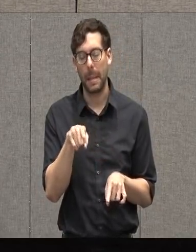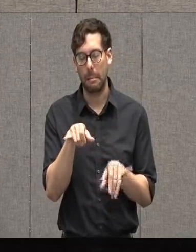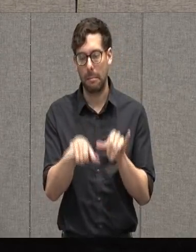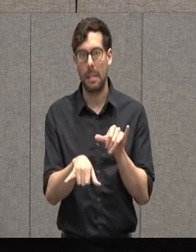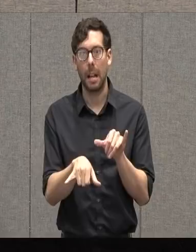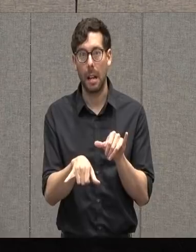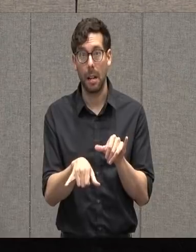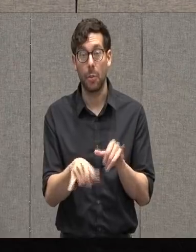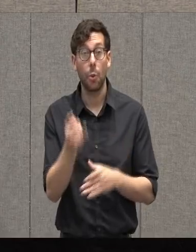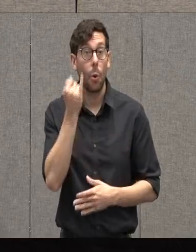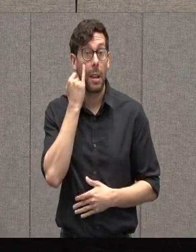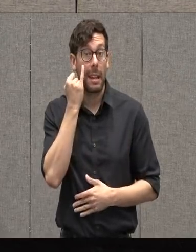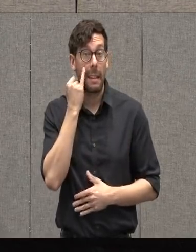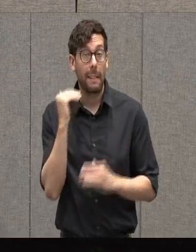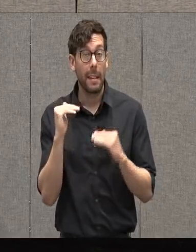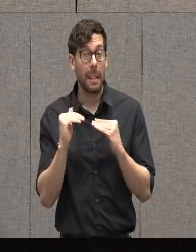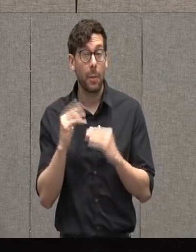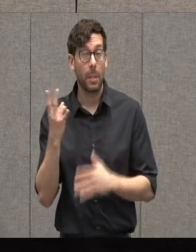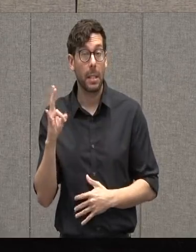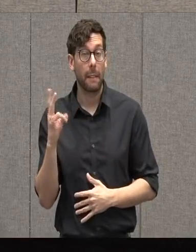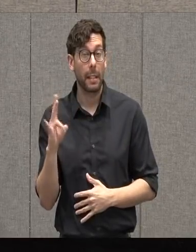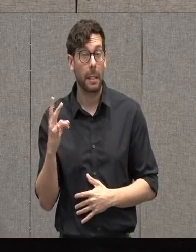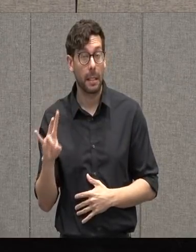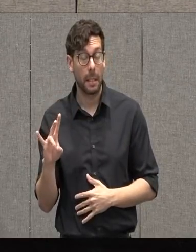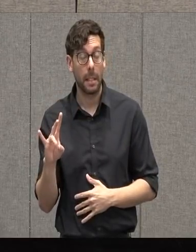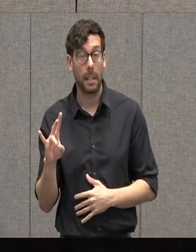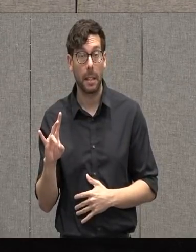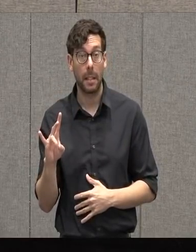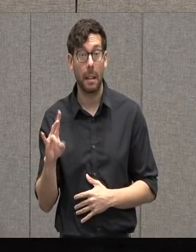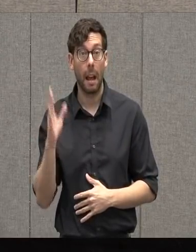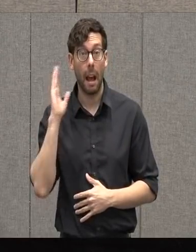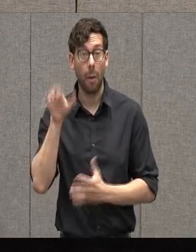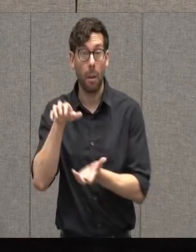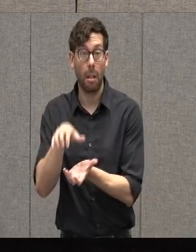Mr. Ortiz will then go and if he,